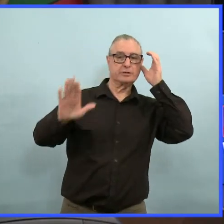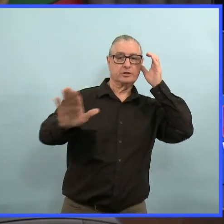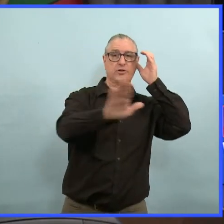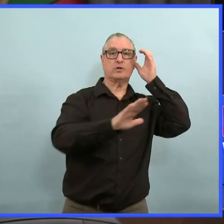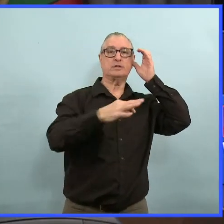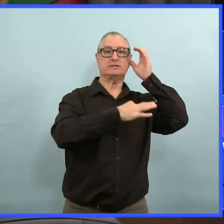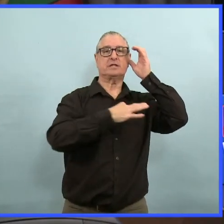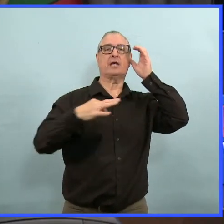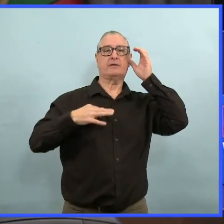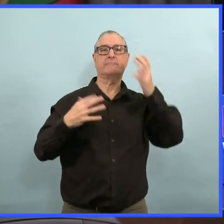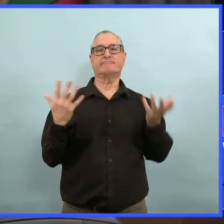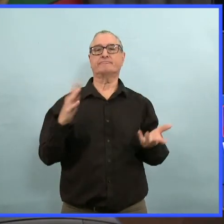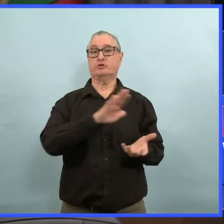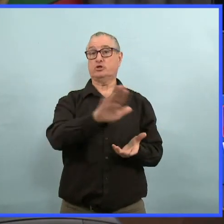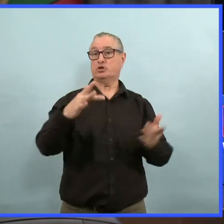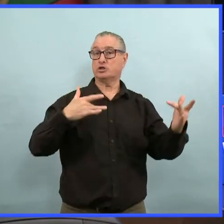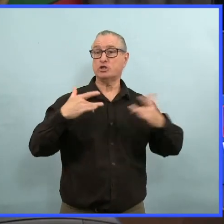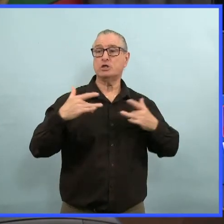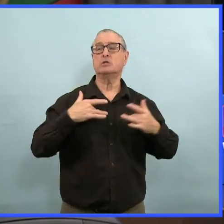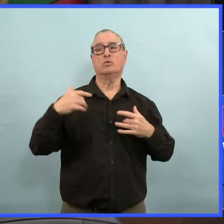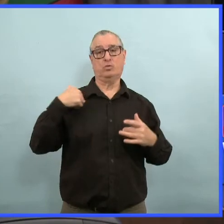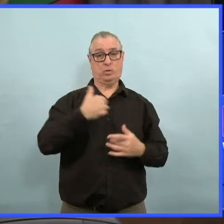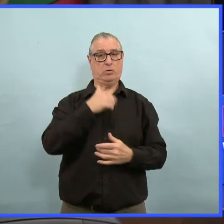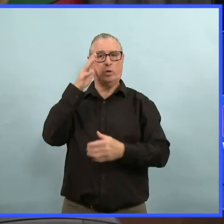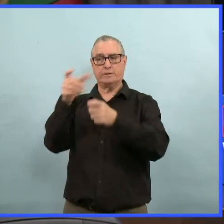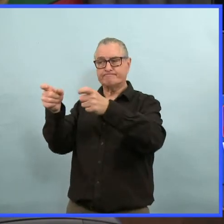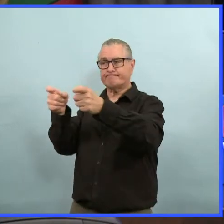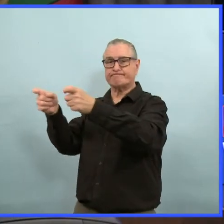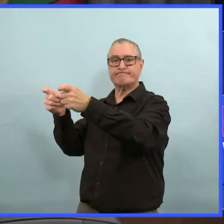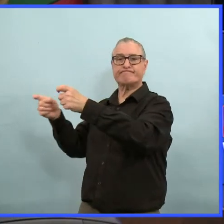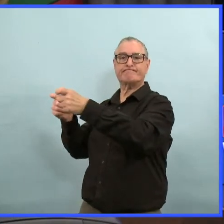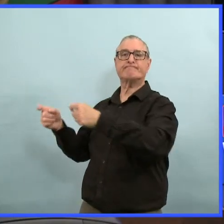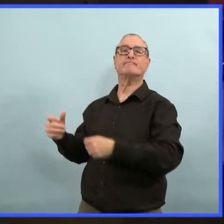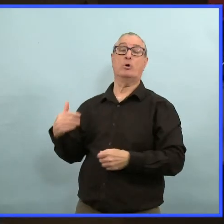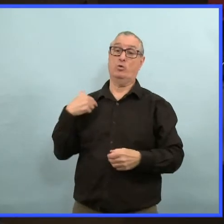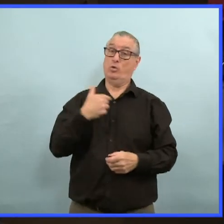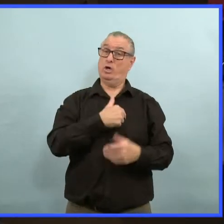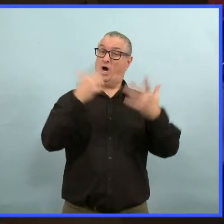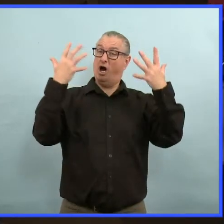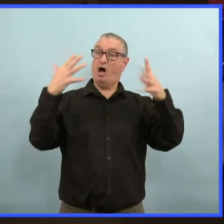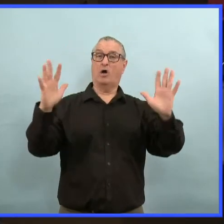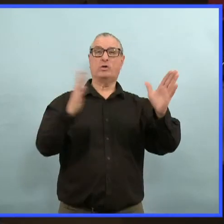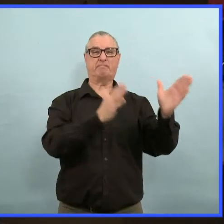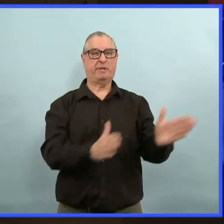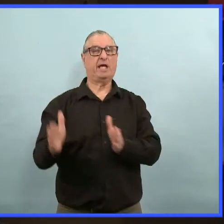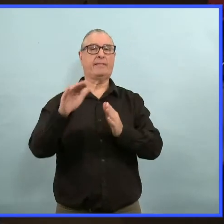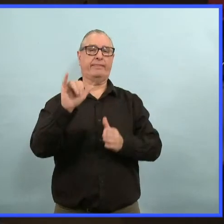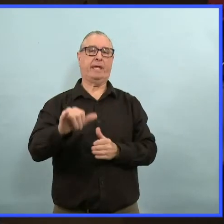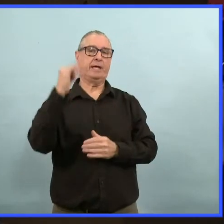arise but um it's coordinated at multiple levels how will these changes um affect the vaccination